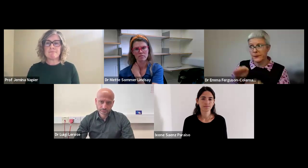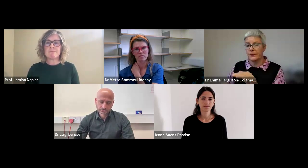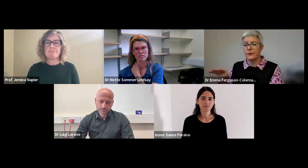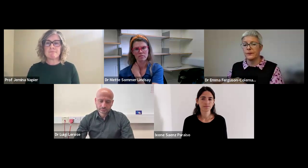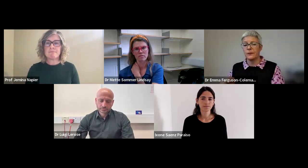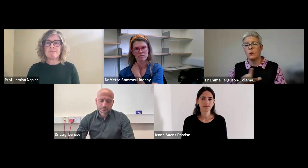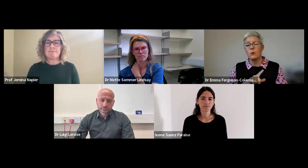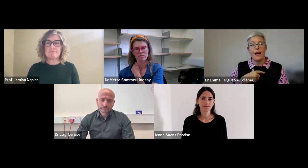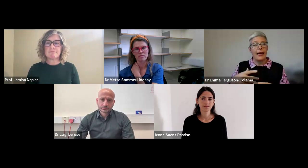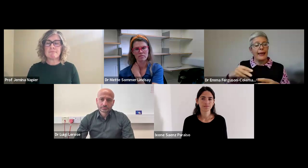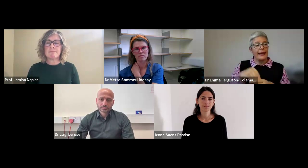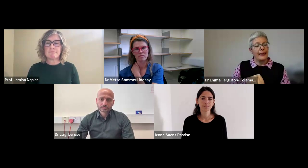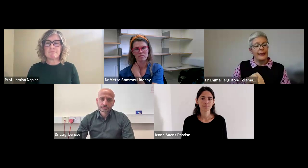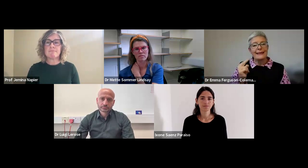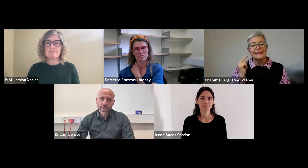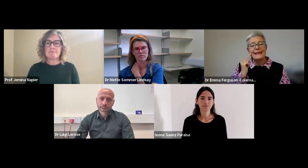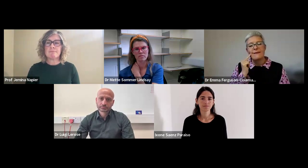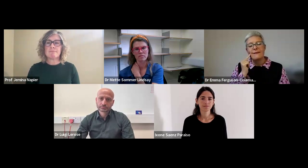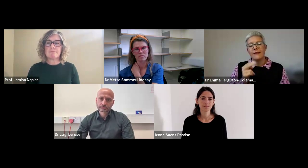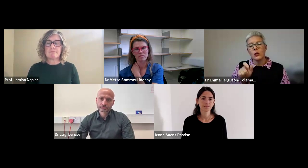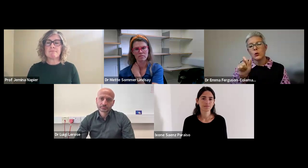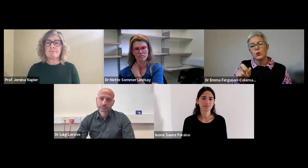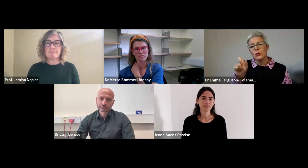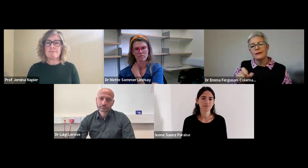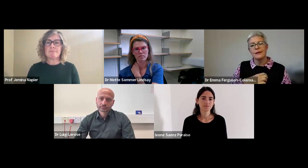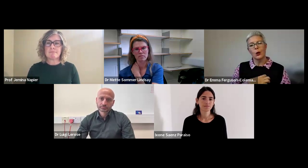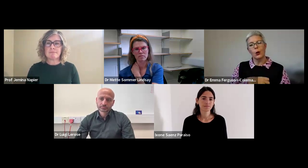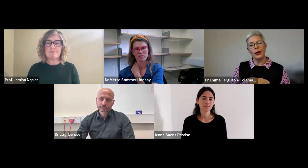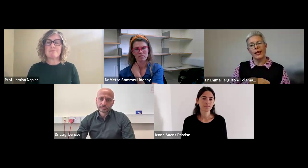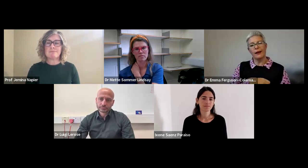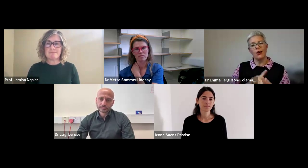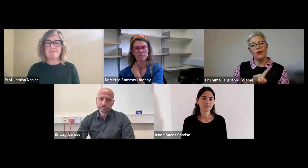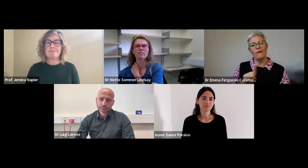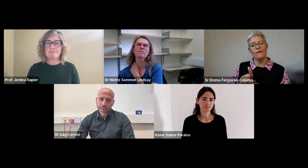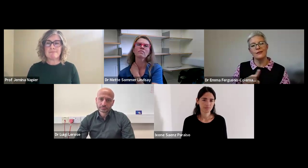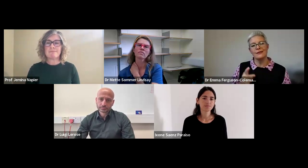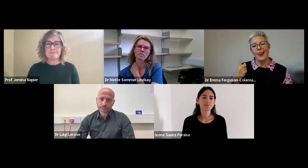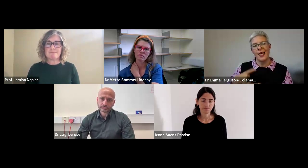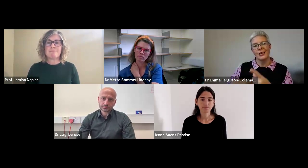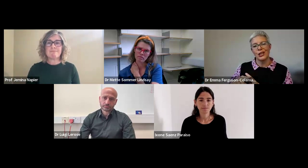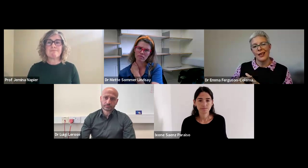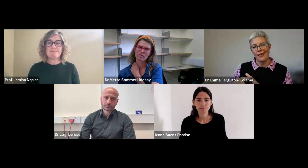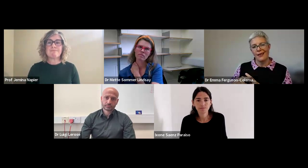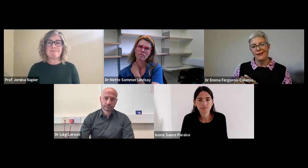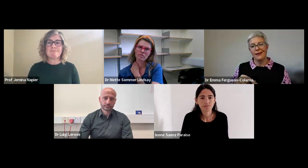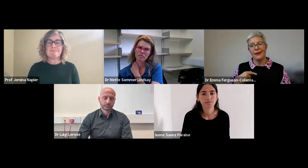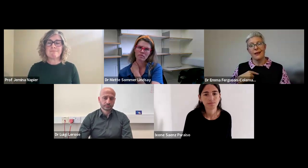is communication. It's about getting out there and approaching them. I went to the